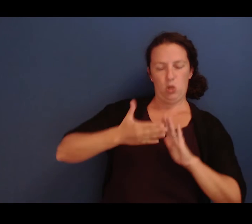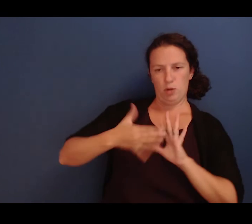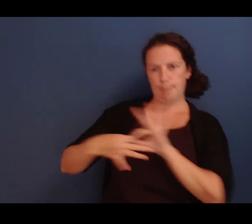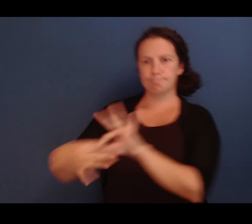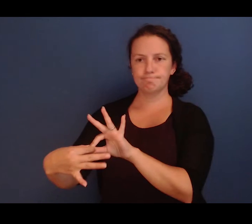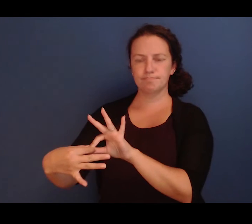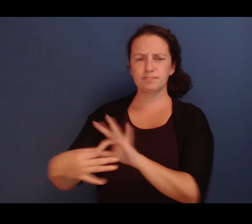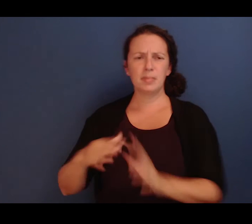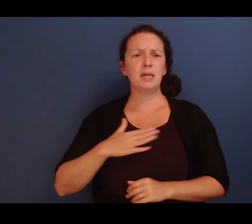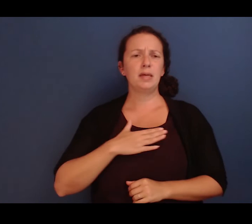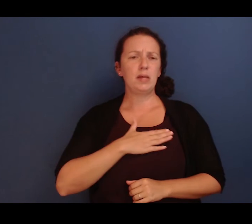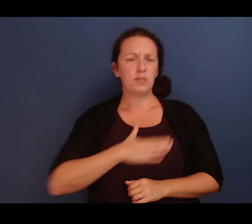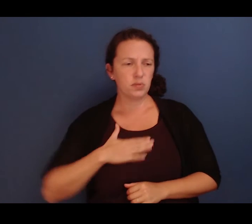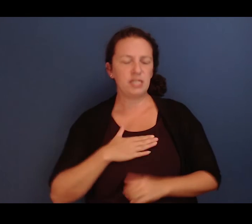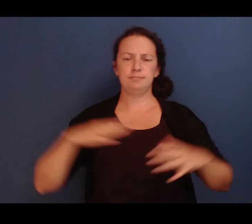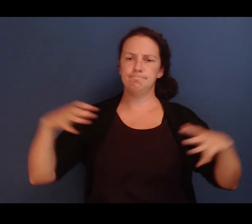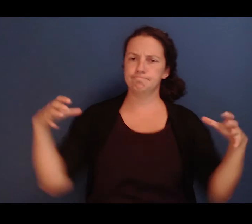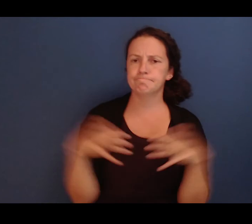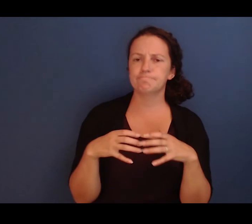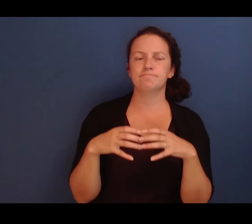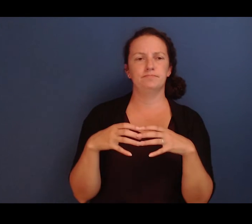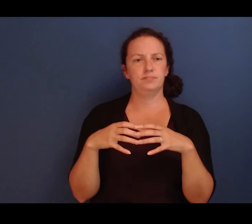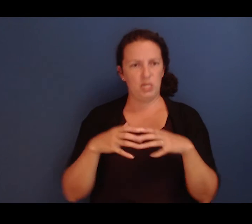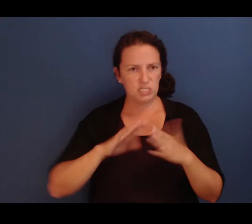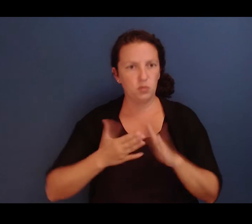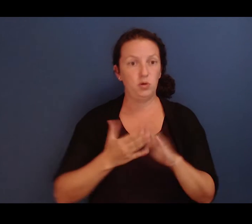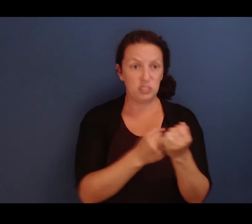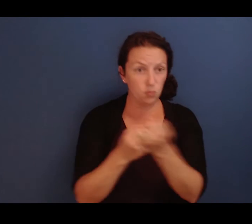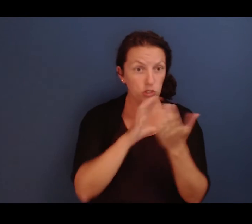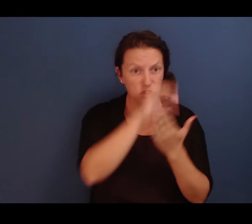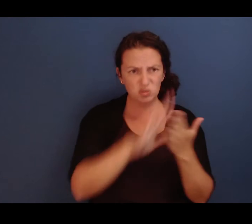me in coming back as a community to support not only students who have thrived during